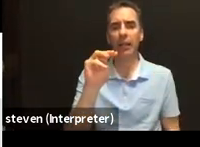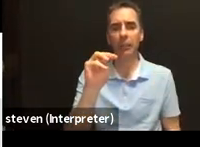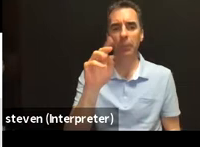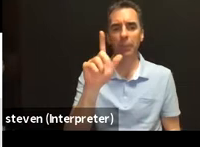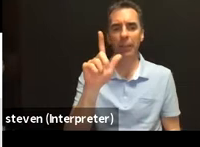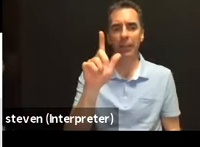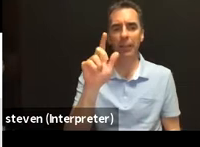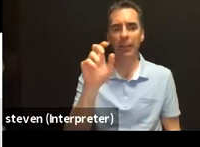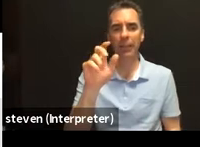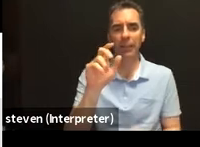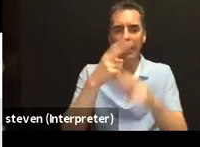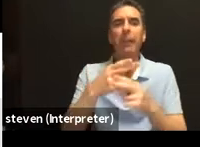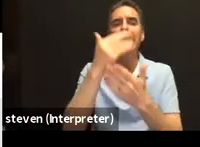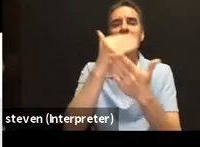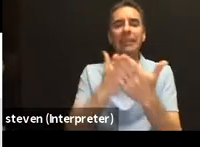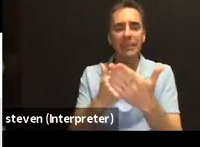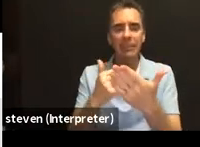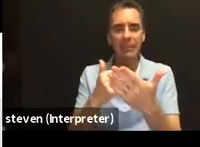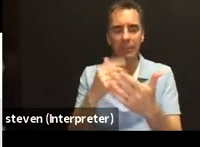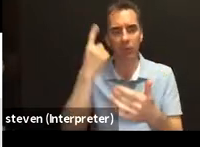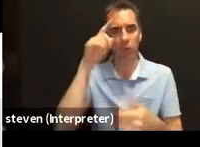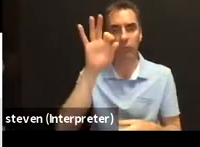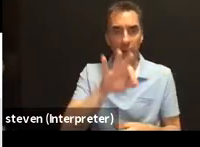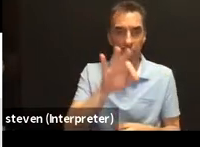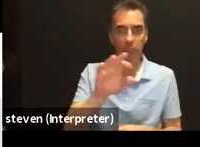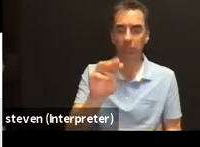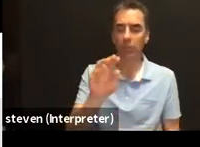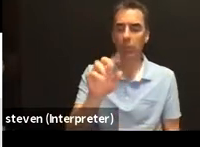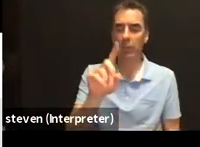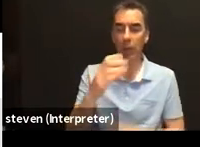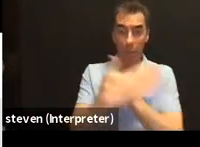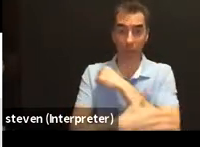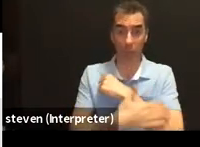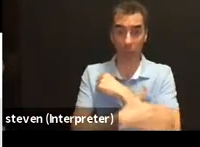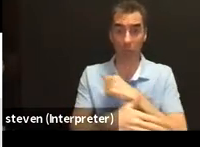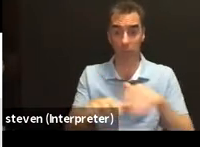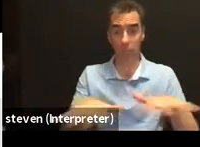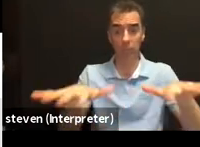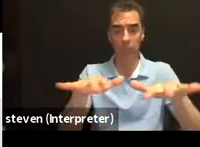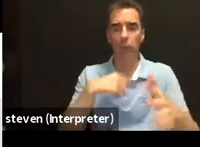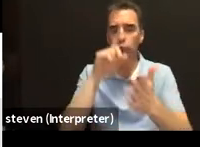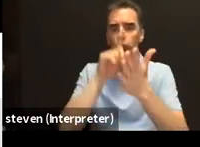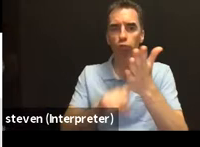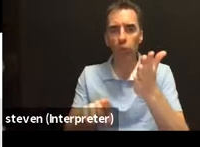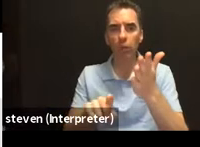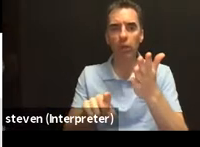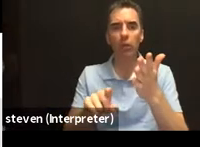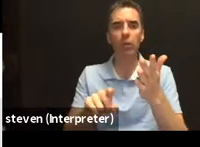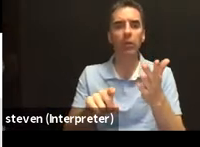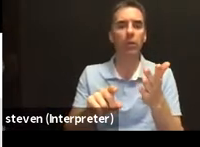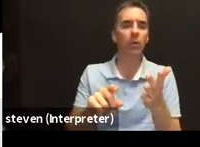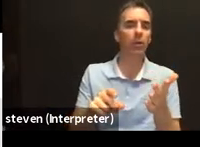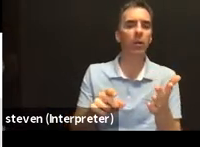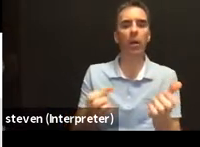maria.rodriguez: Homeless registry here for Fresno and Madeira counties. It allows us to track the real time data to know the clients current housing status and their needs.